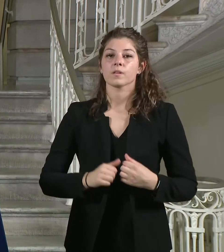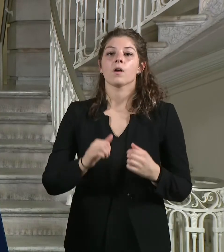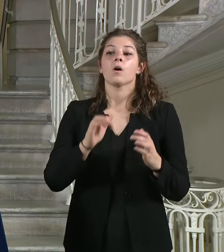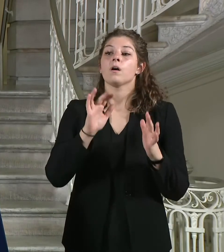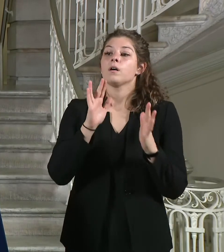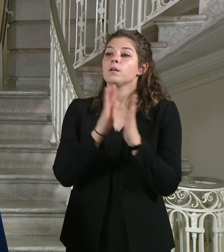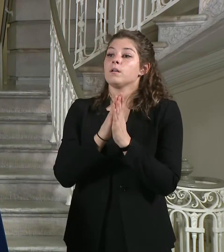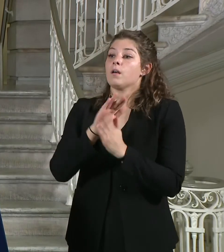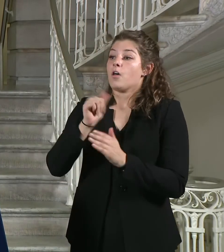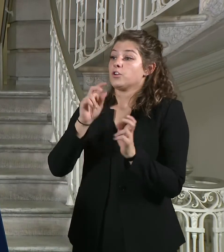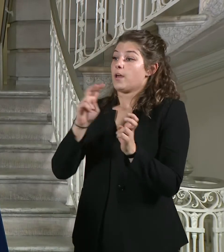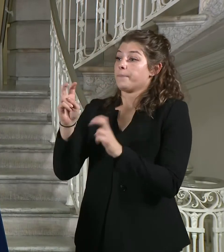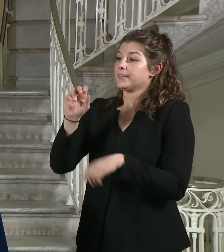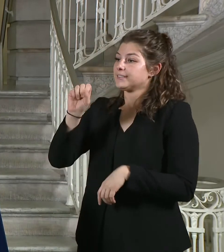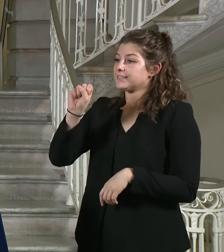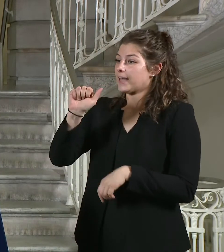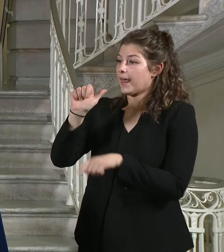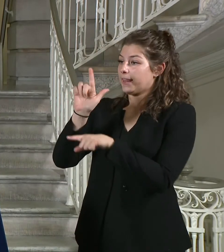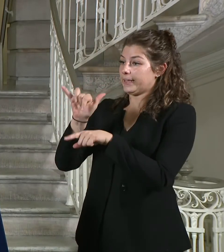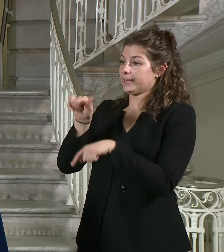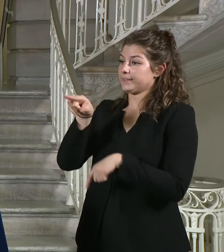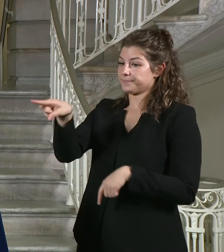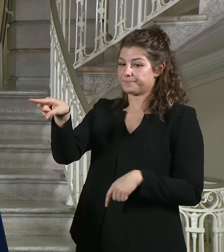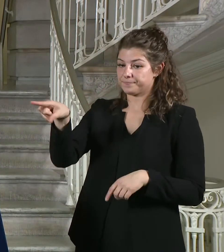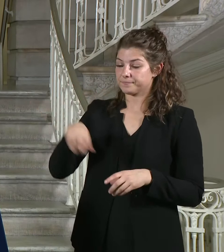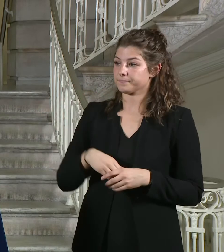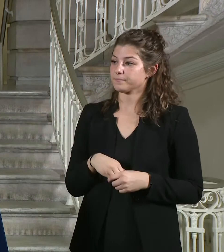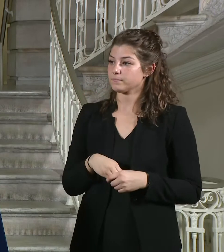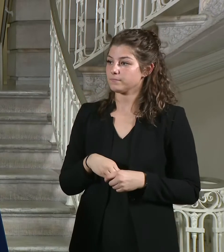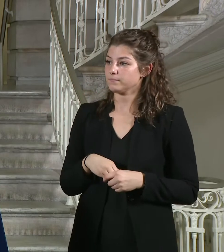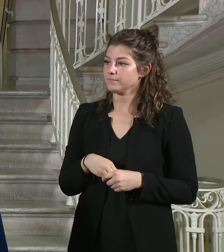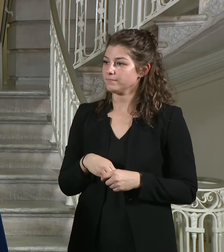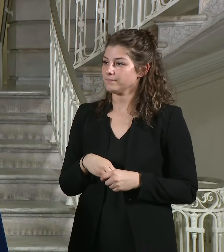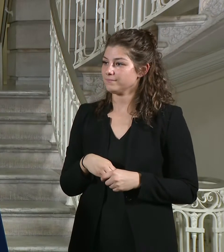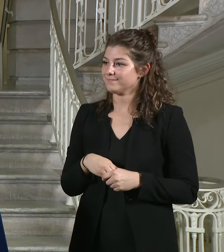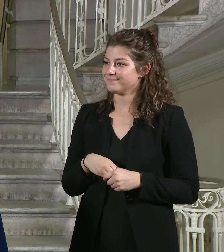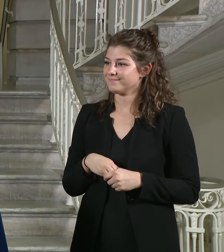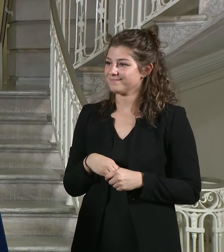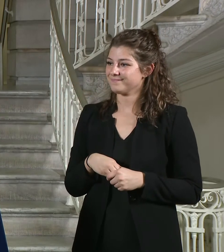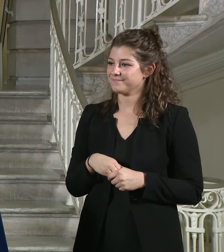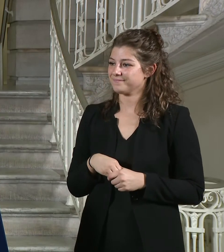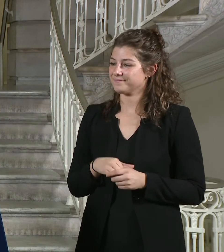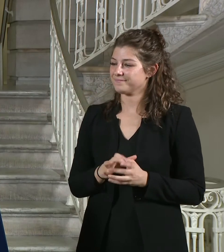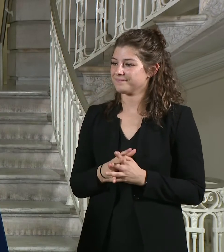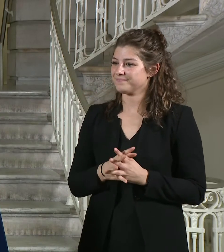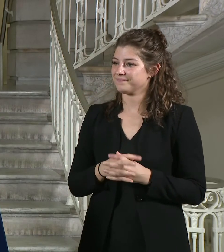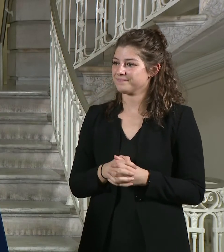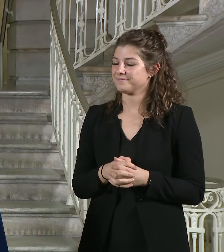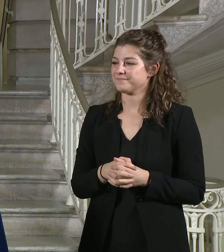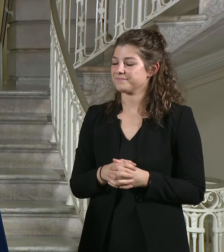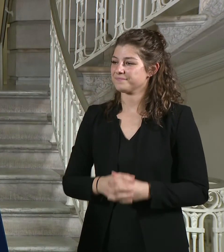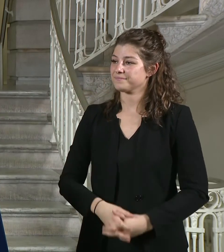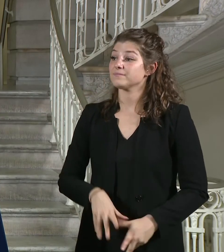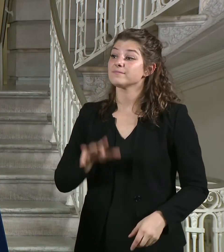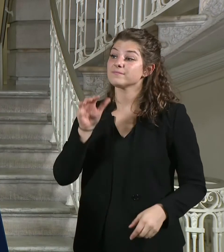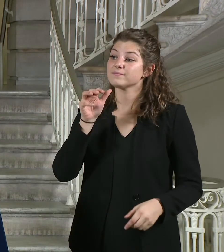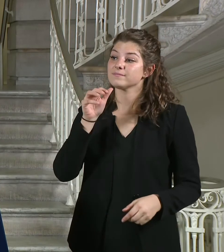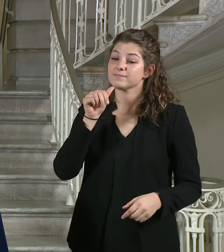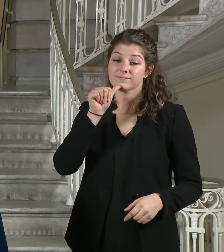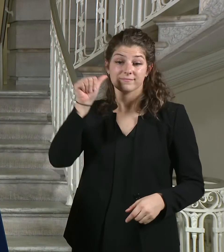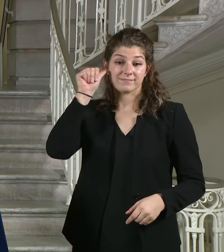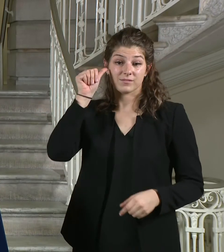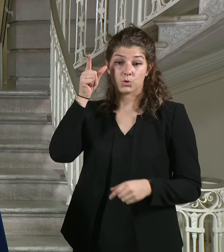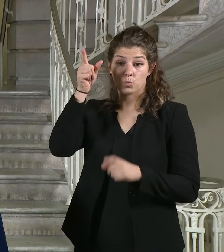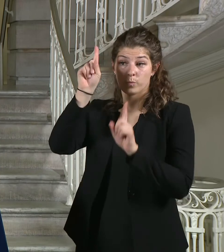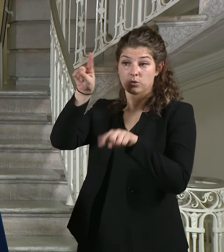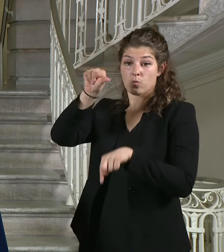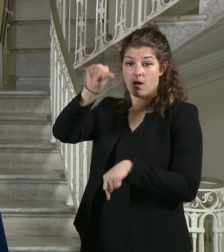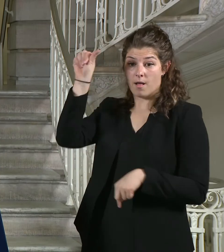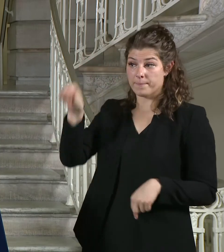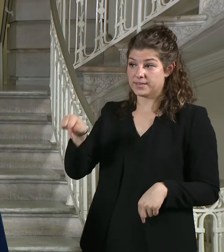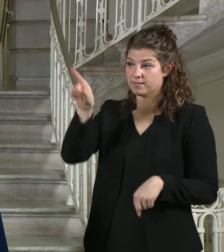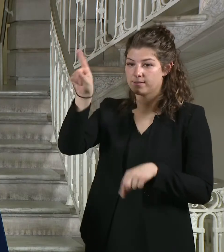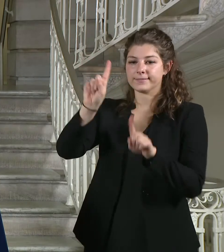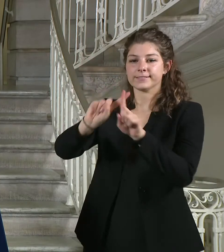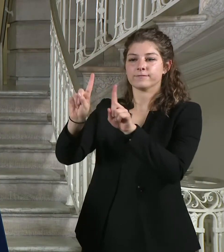THANK YOU.